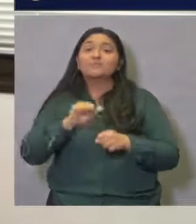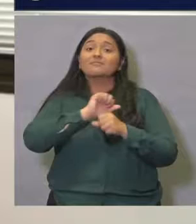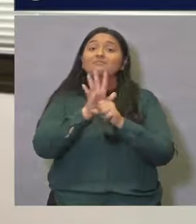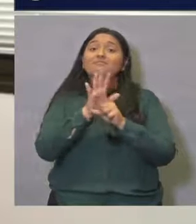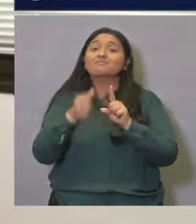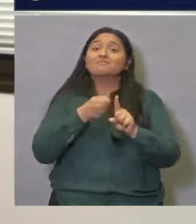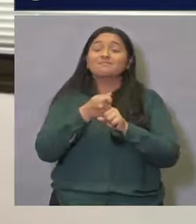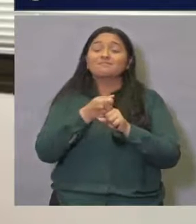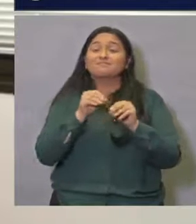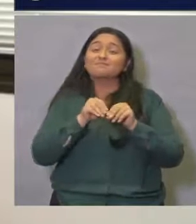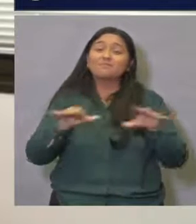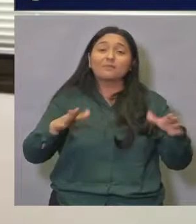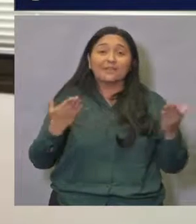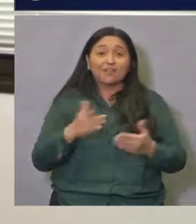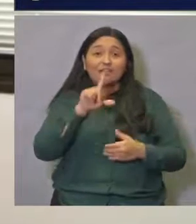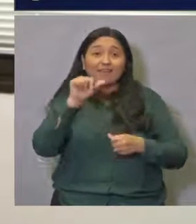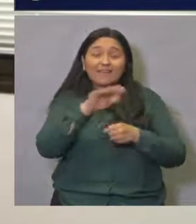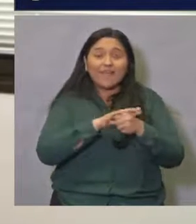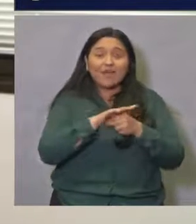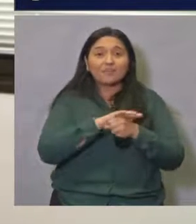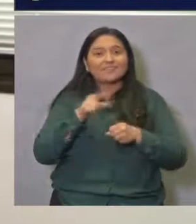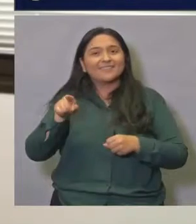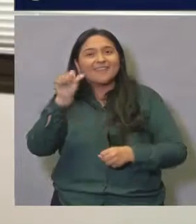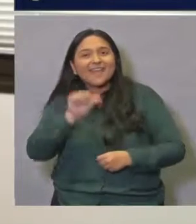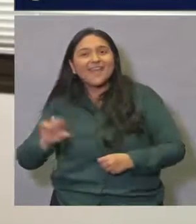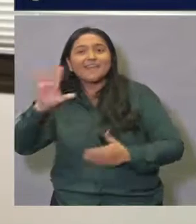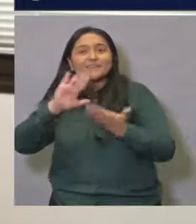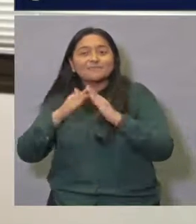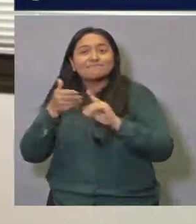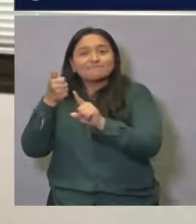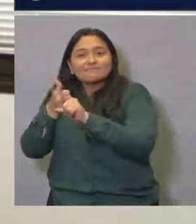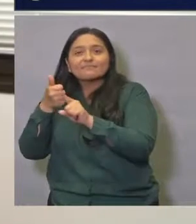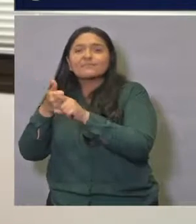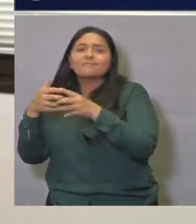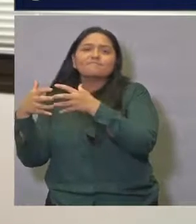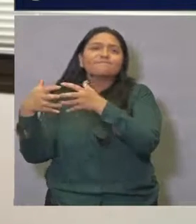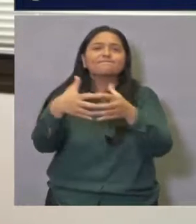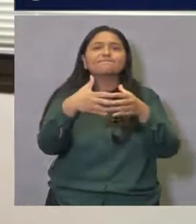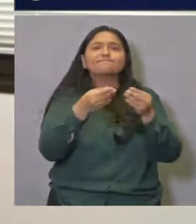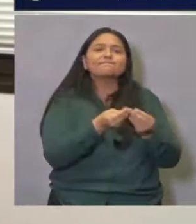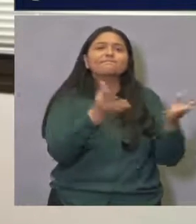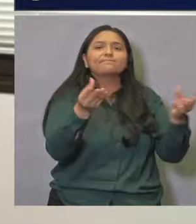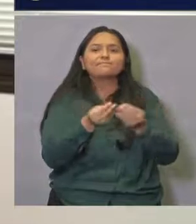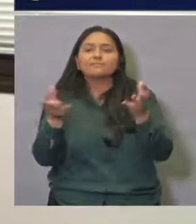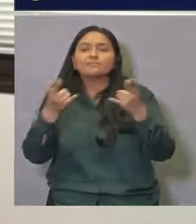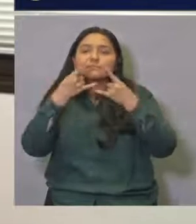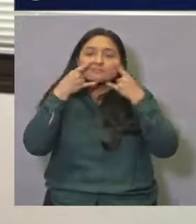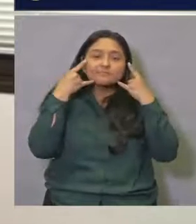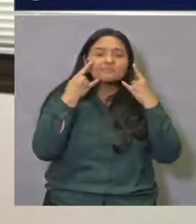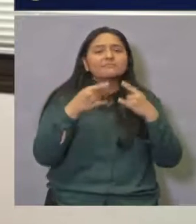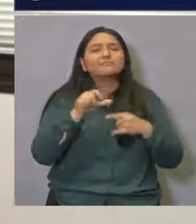MAYORÍA QUE VIVE EN EL PRIMER DISCO RITO, CUANDO LA PANDEMIA